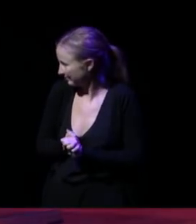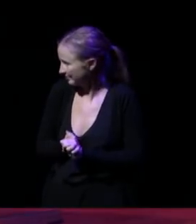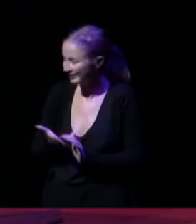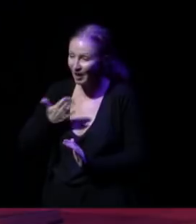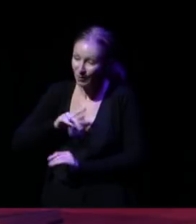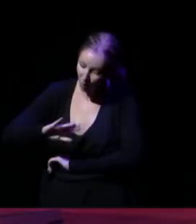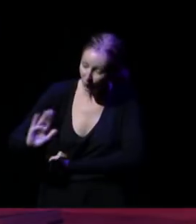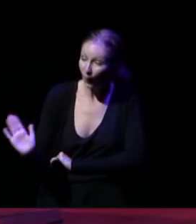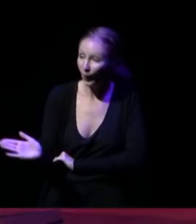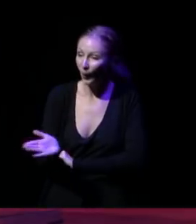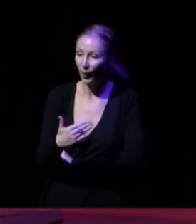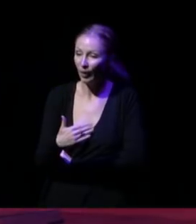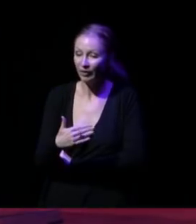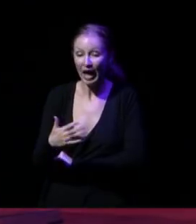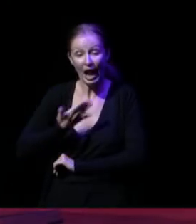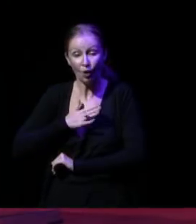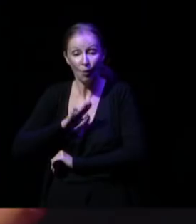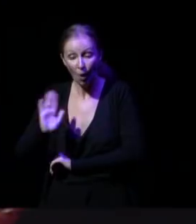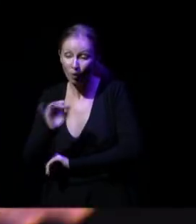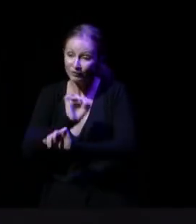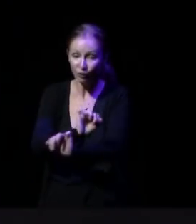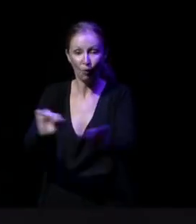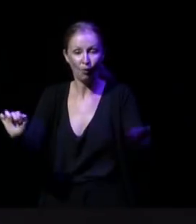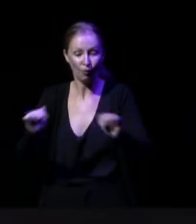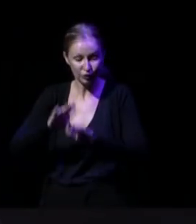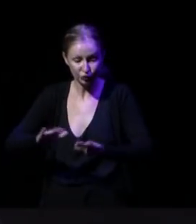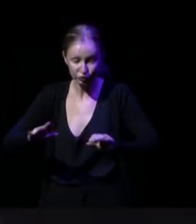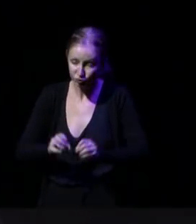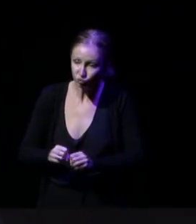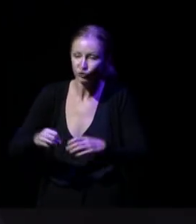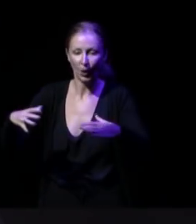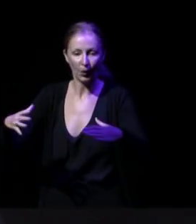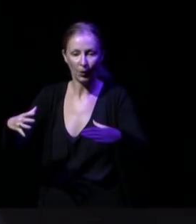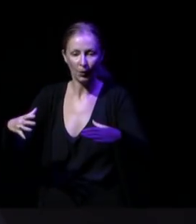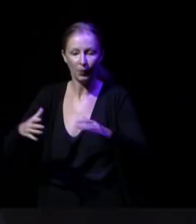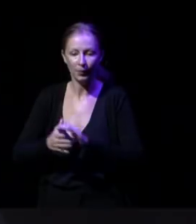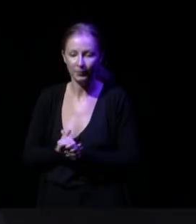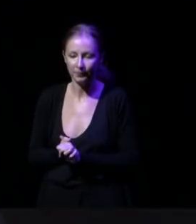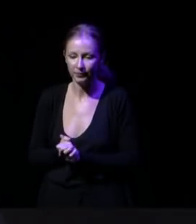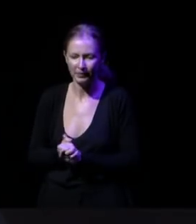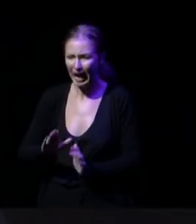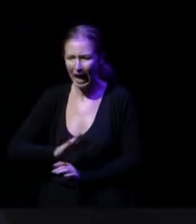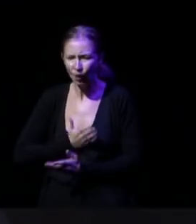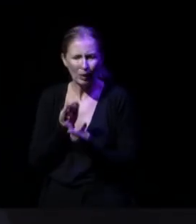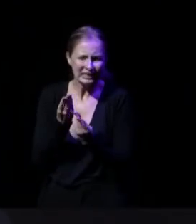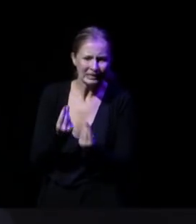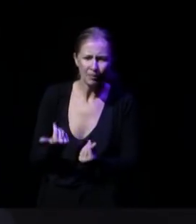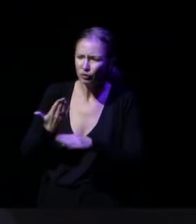I want all of your children to thrive, you know. I don't want some of your children to have to work, you know, in a sweat shop and wear a diaper, you know,